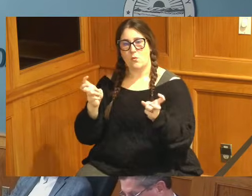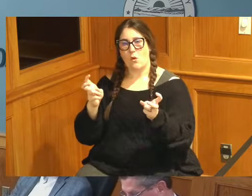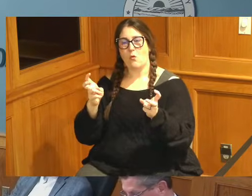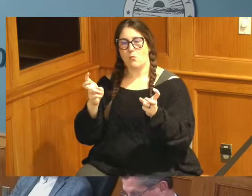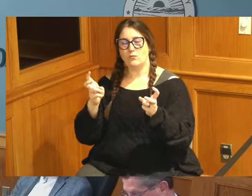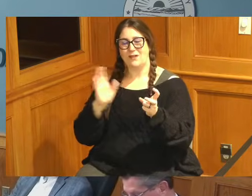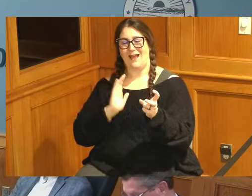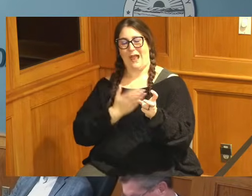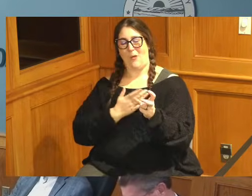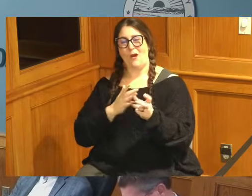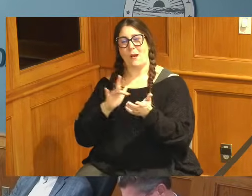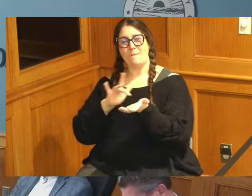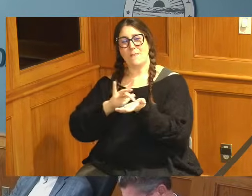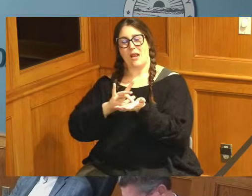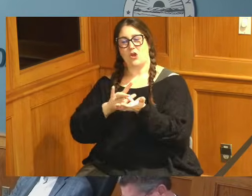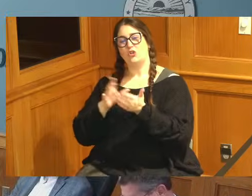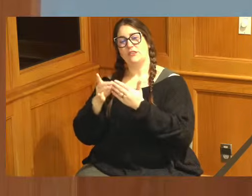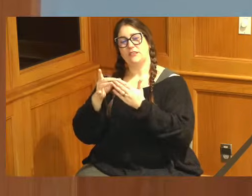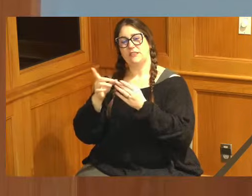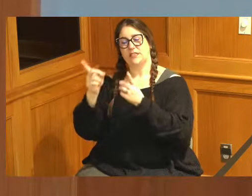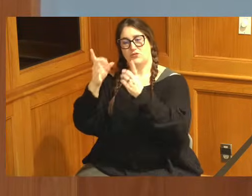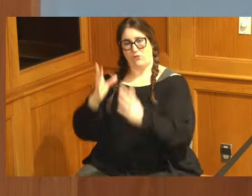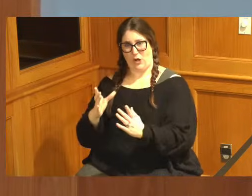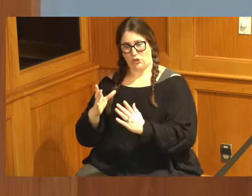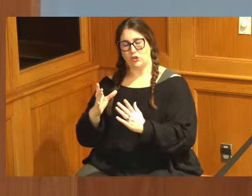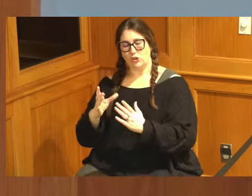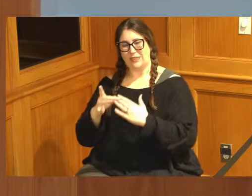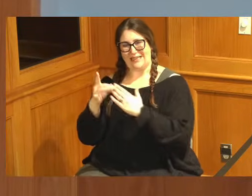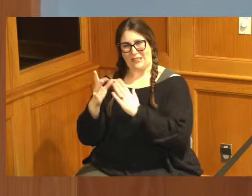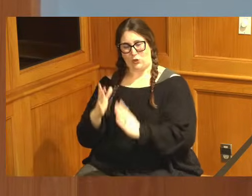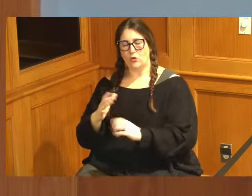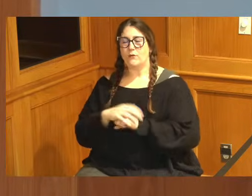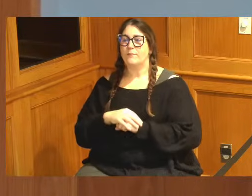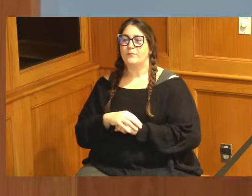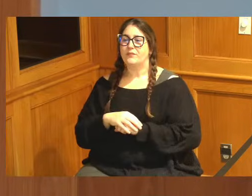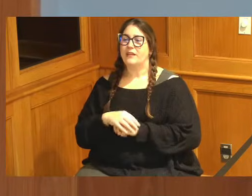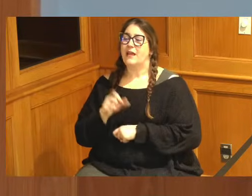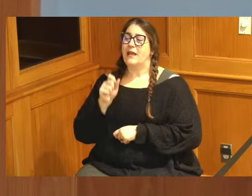sure if he stole this from elsewhere, but he says it often. And it is if you've seen one flu season,